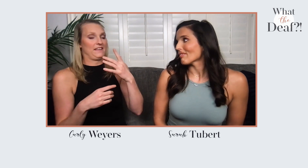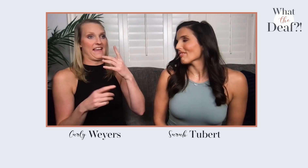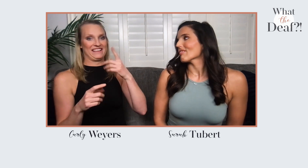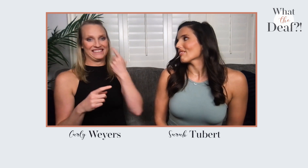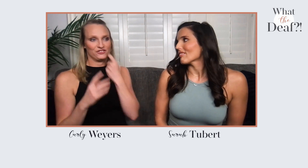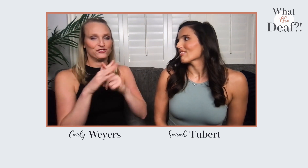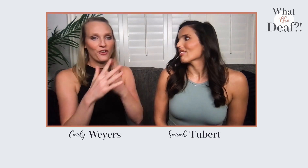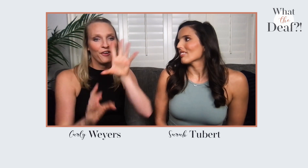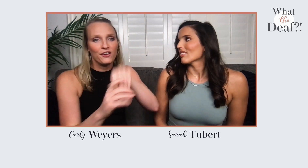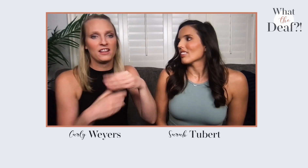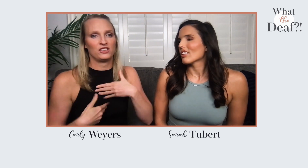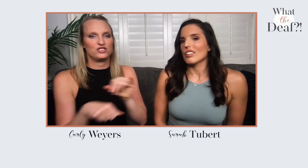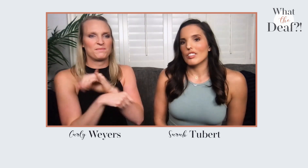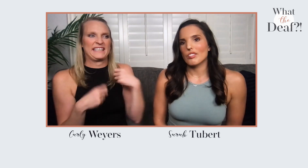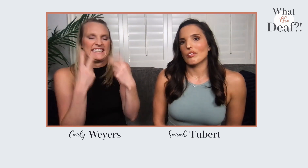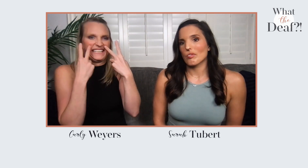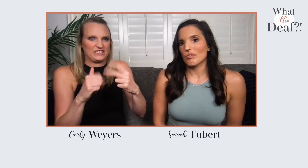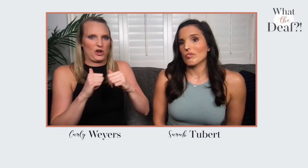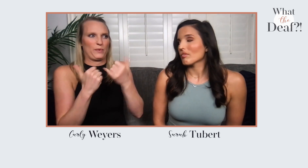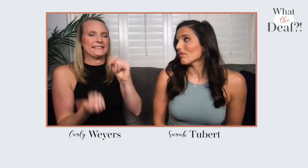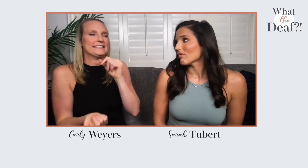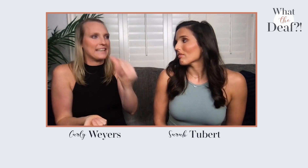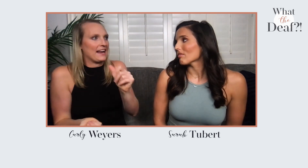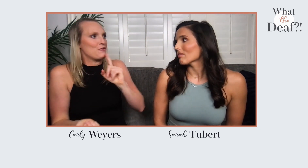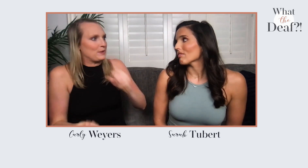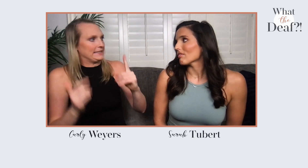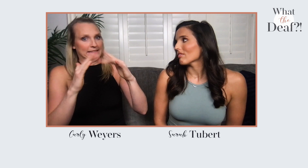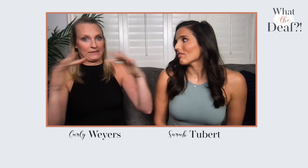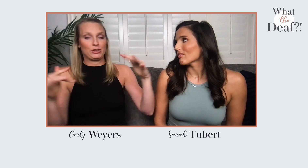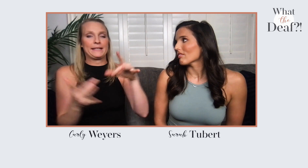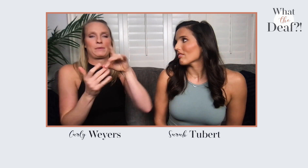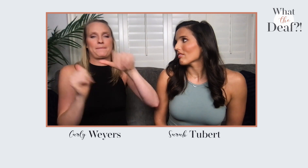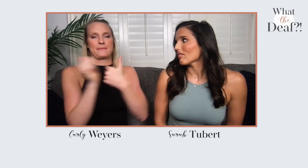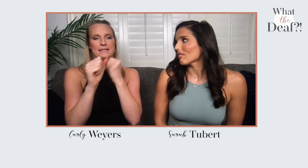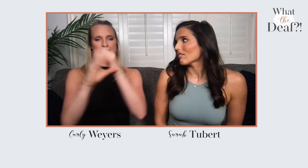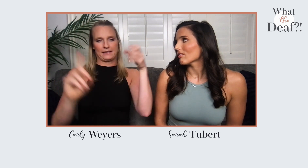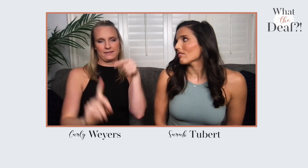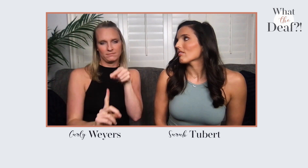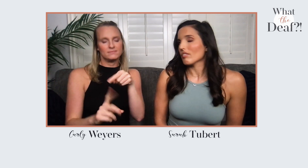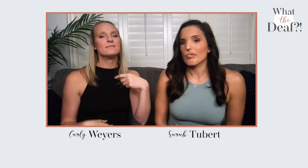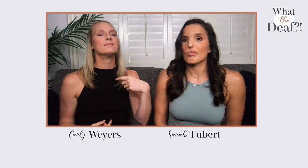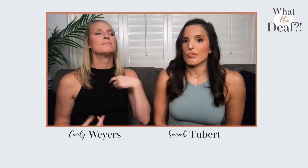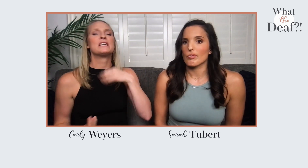I just started getting involved in it, and I do see how it really is not diverse, especially behind the scenes.